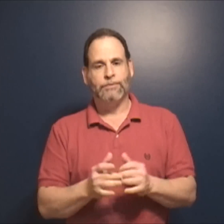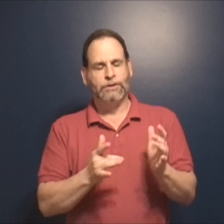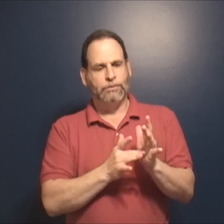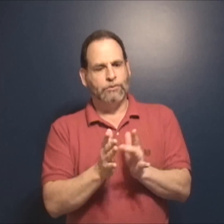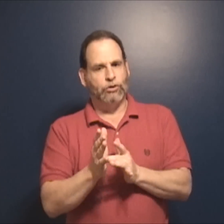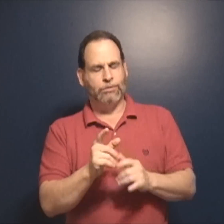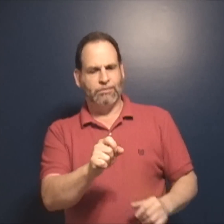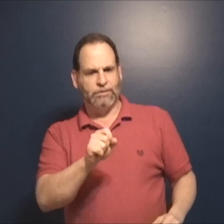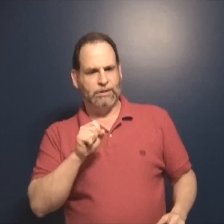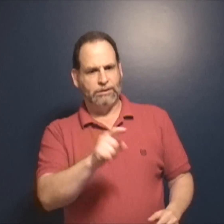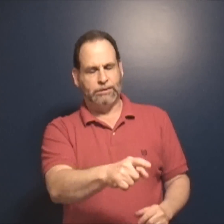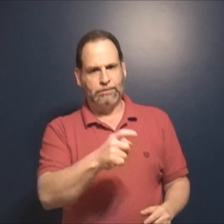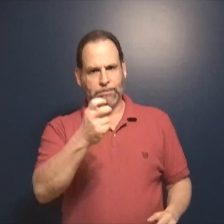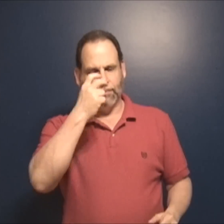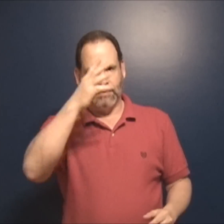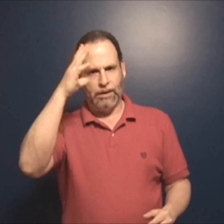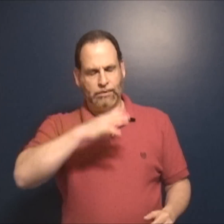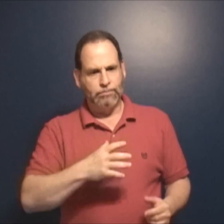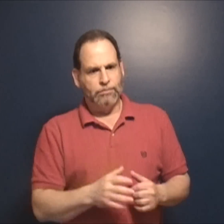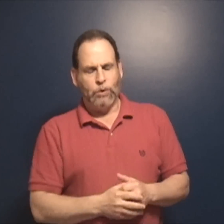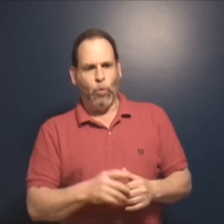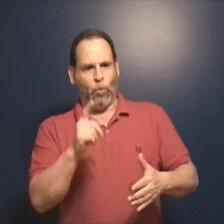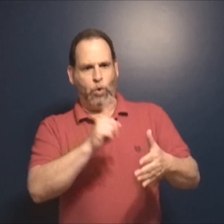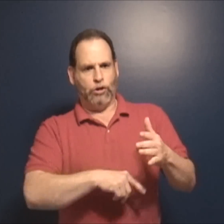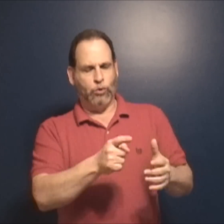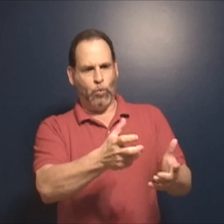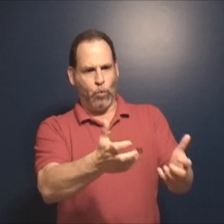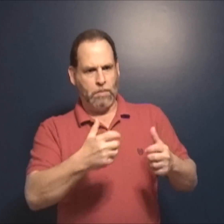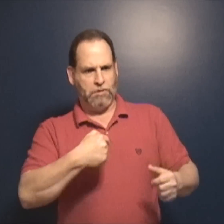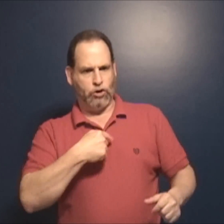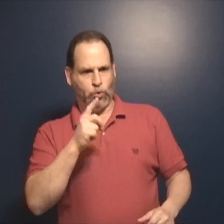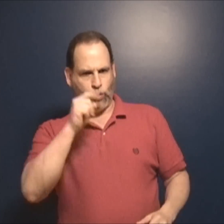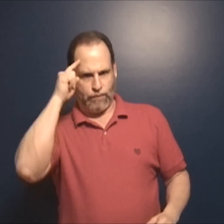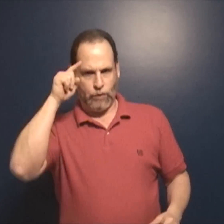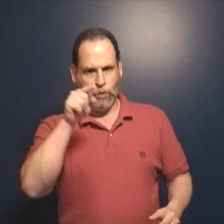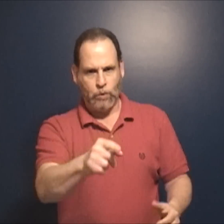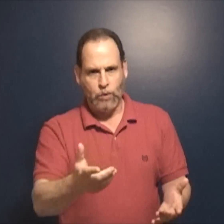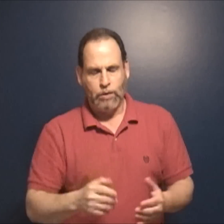Jesus asked the blind man, 'What do you want me to do for you?'